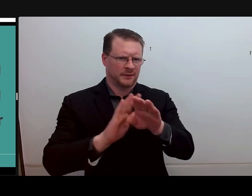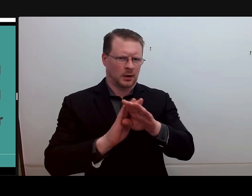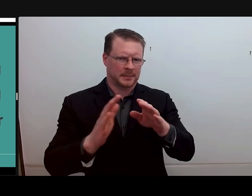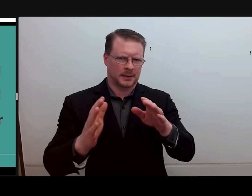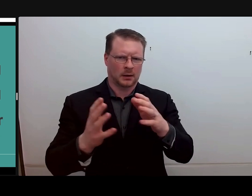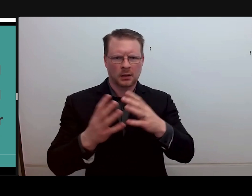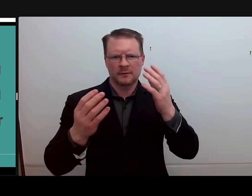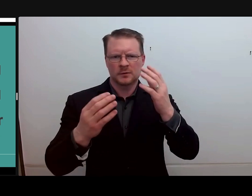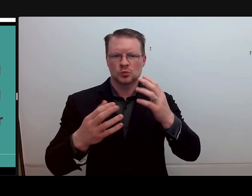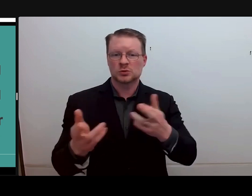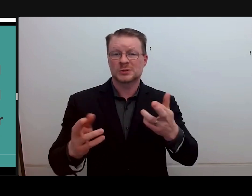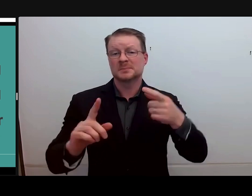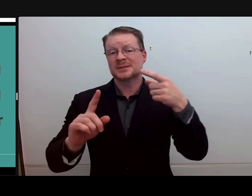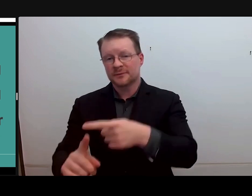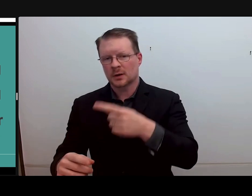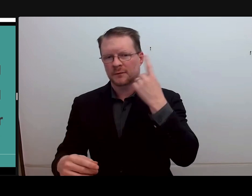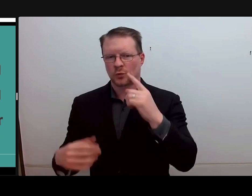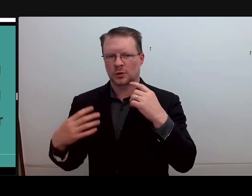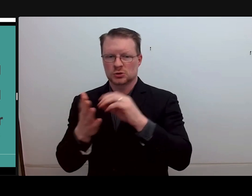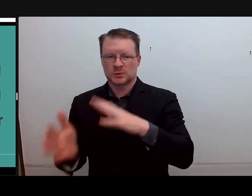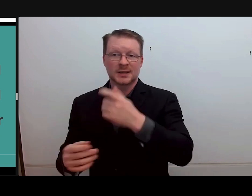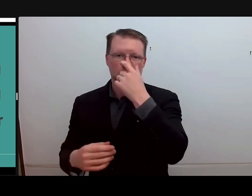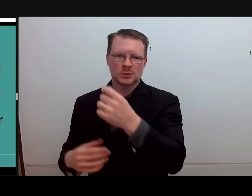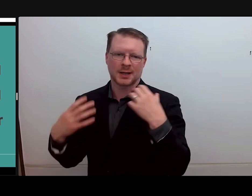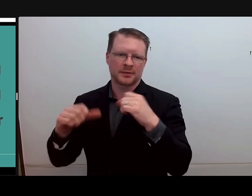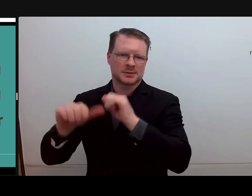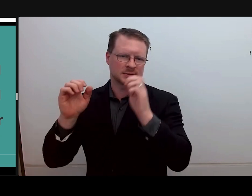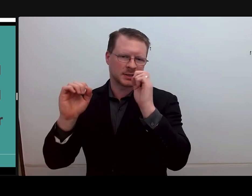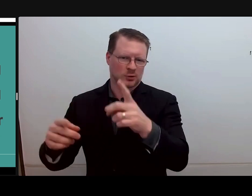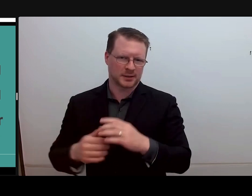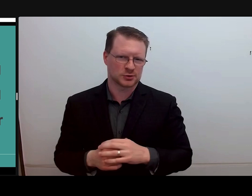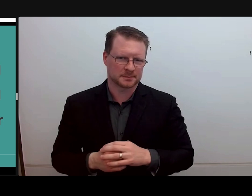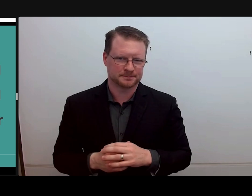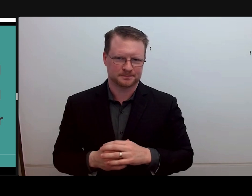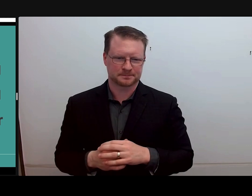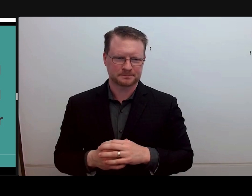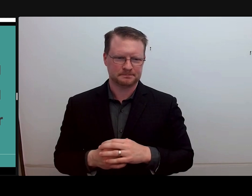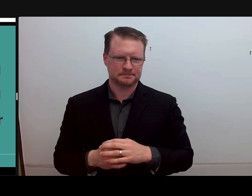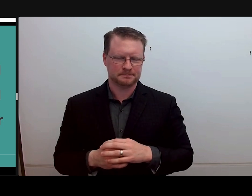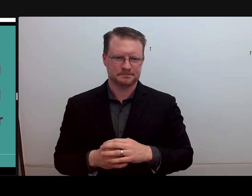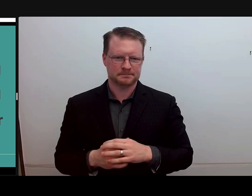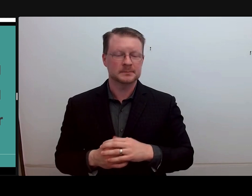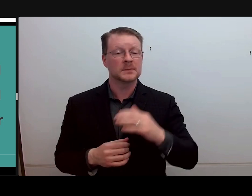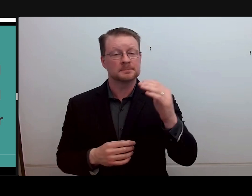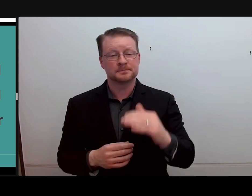and our team here has developed a lot of resources specifically for students interested in health sciences education.